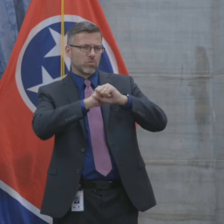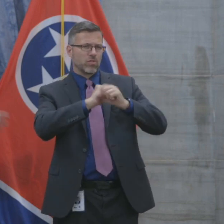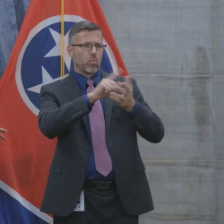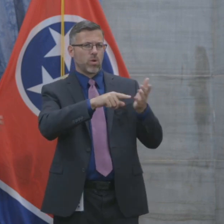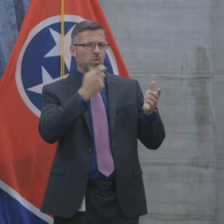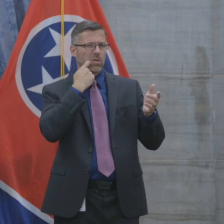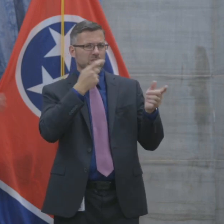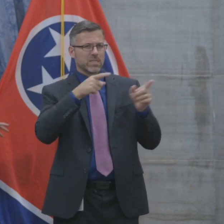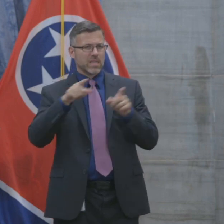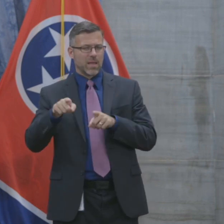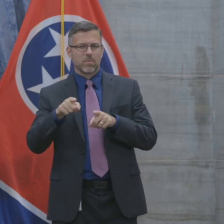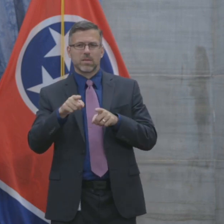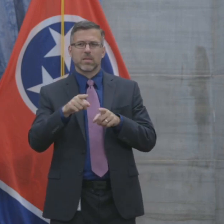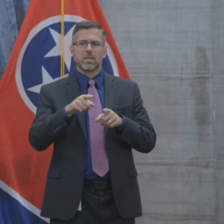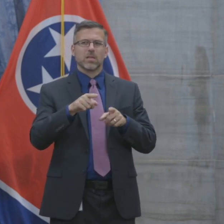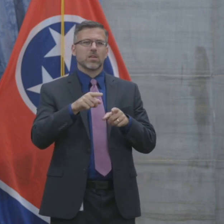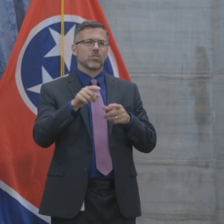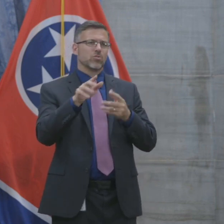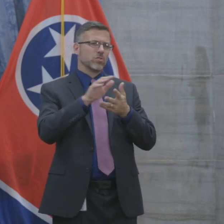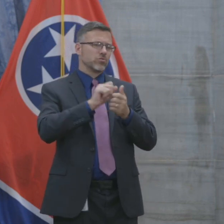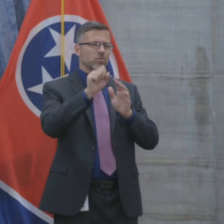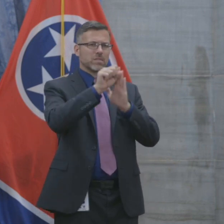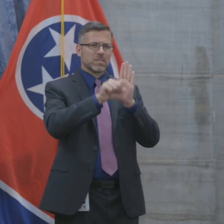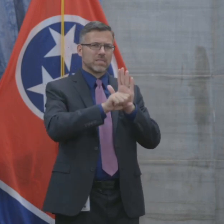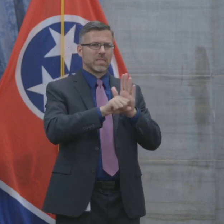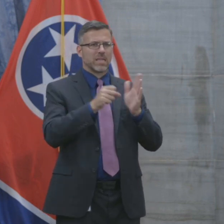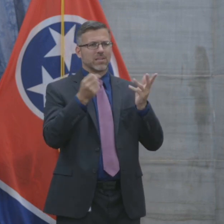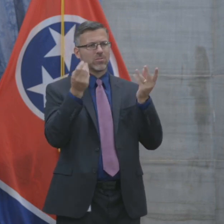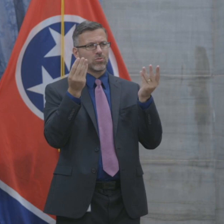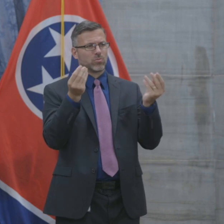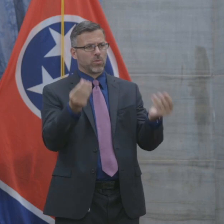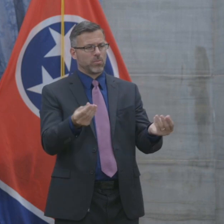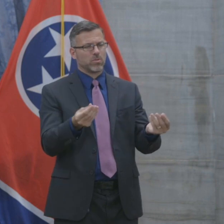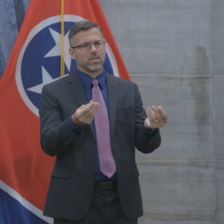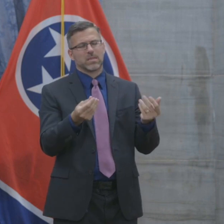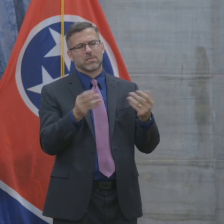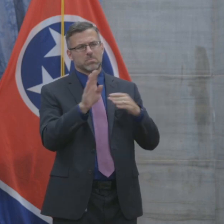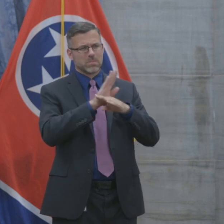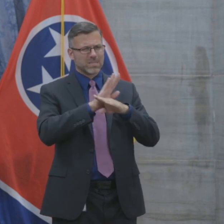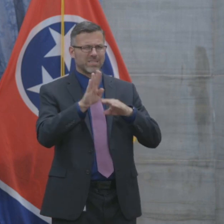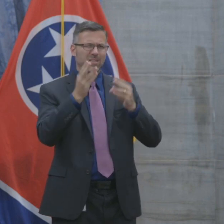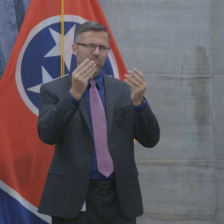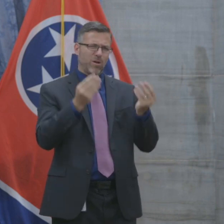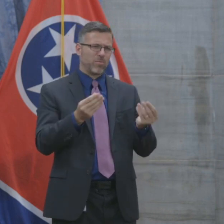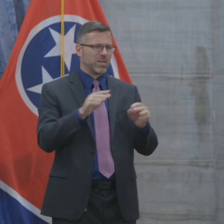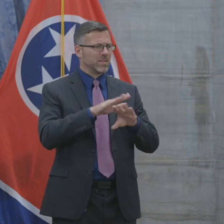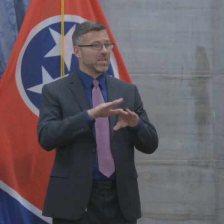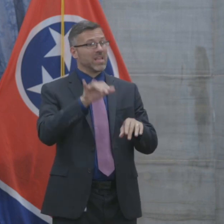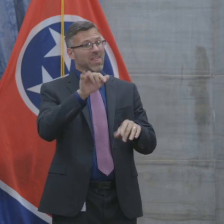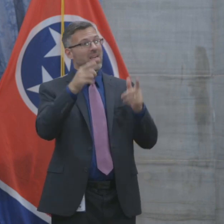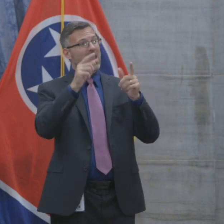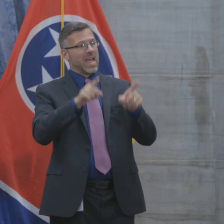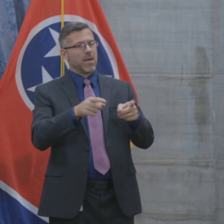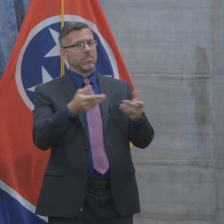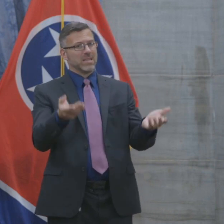protest? GOV. LEE: First of all, protests are a part of the fabric of this country and we